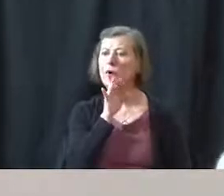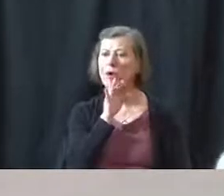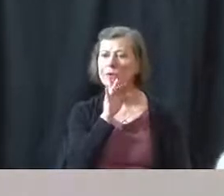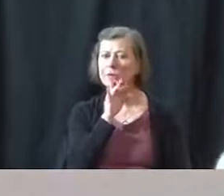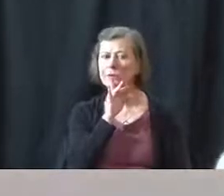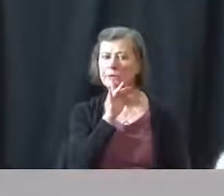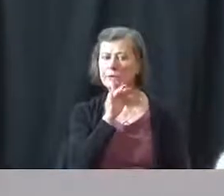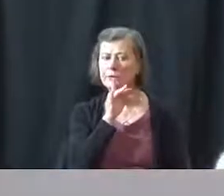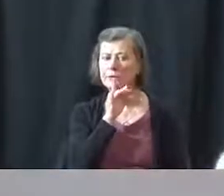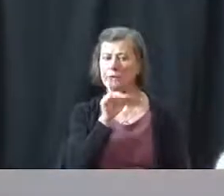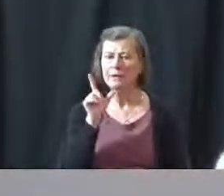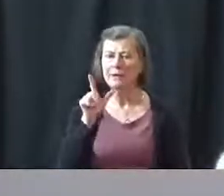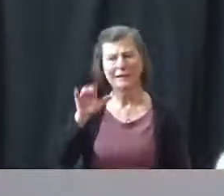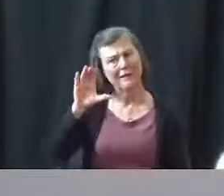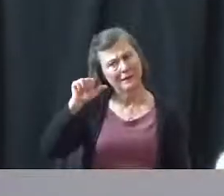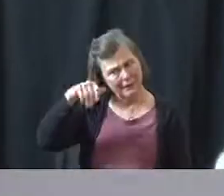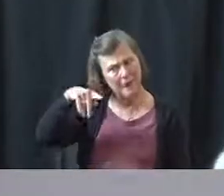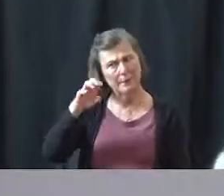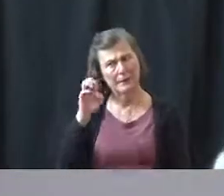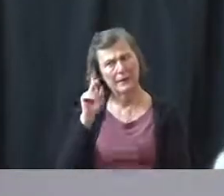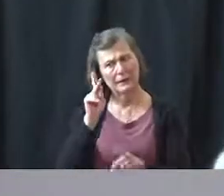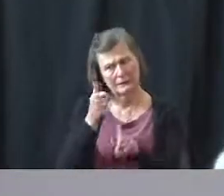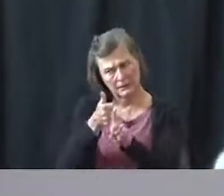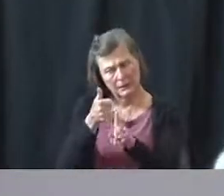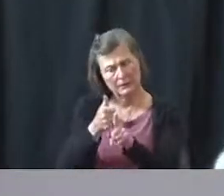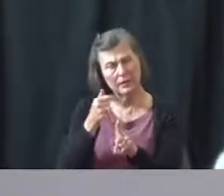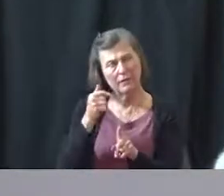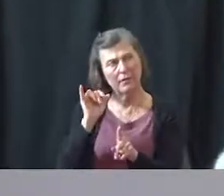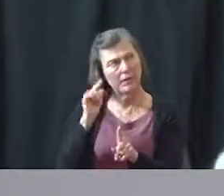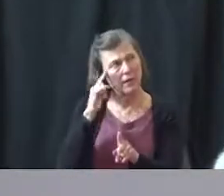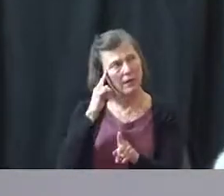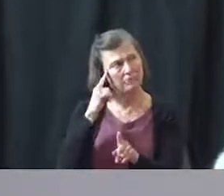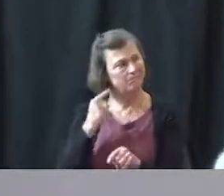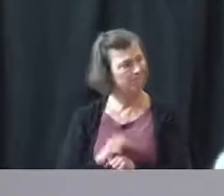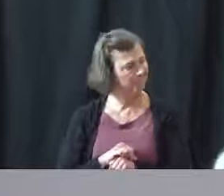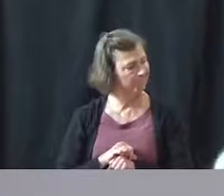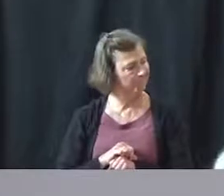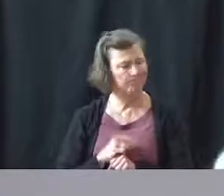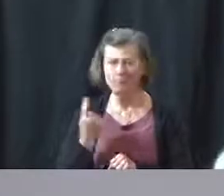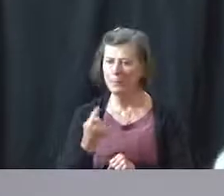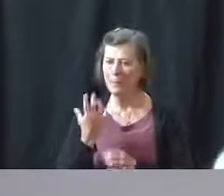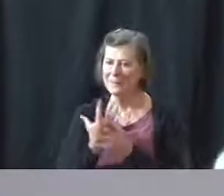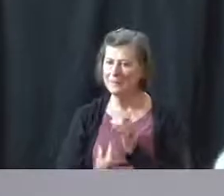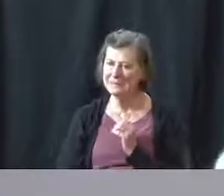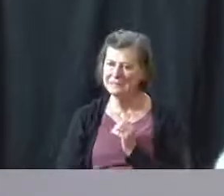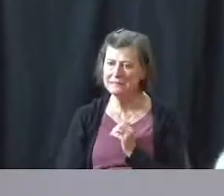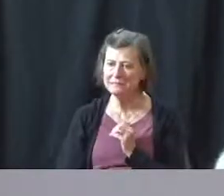After a while, Čapek realized, you know, something’s missing and he realized that